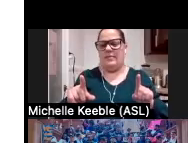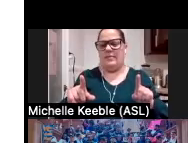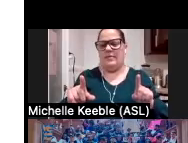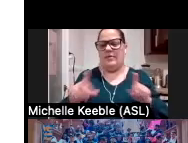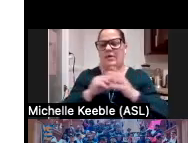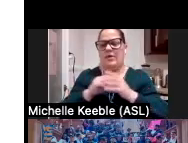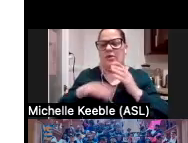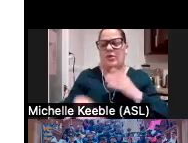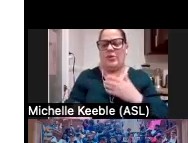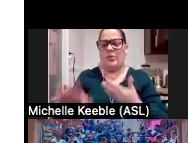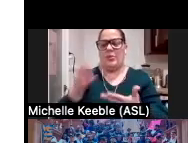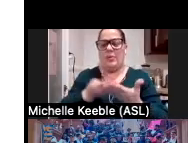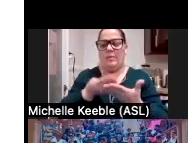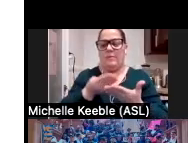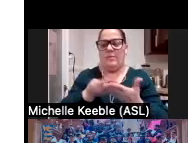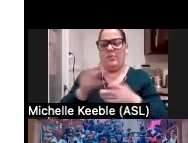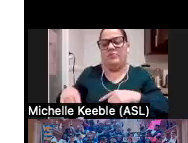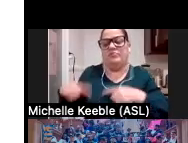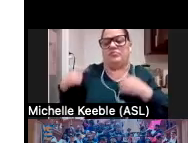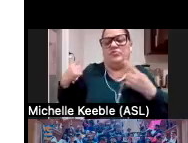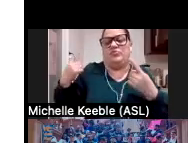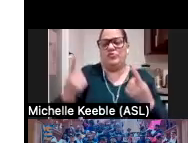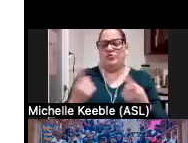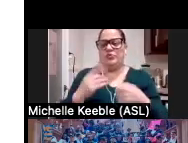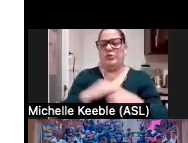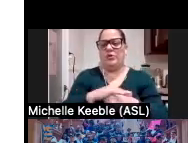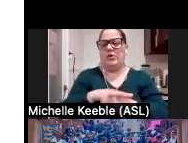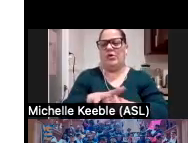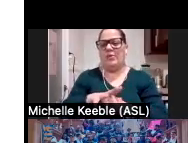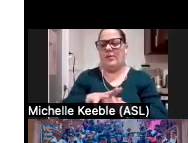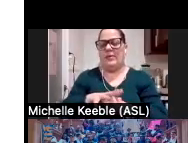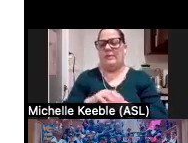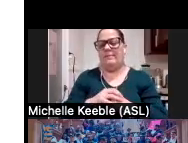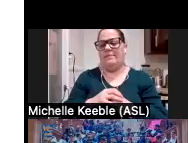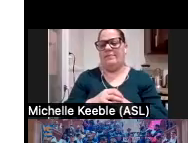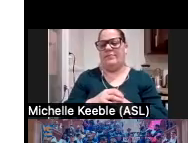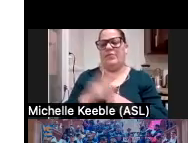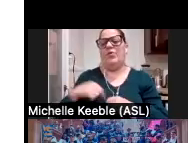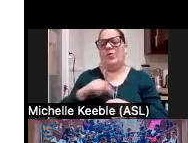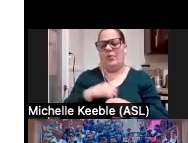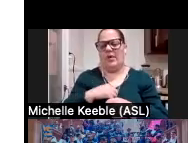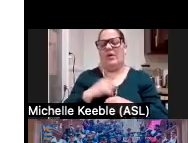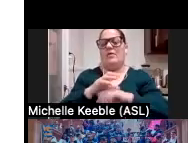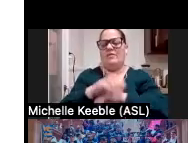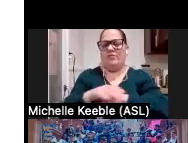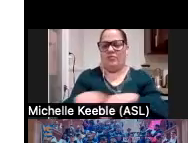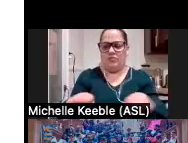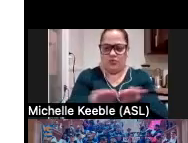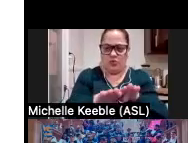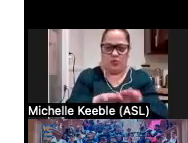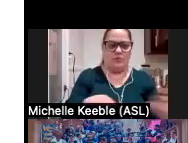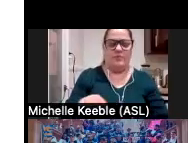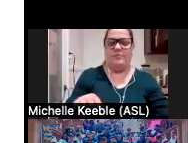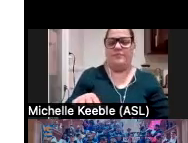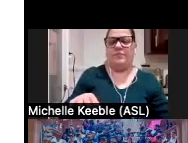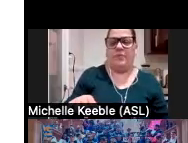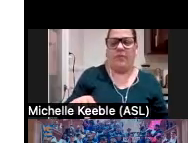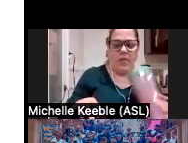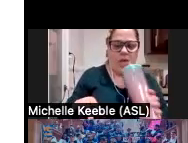revenue during uh during the pandemic, uh we'd be forced to close our doors." Um, so out of abject